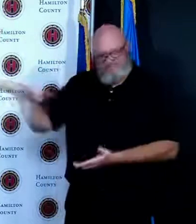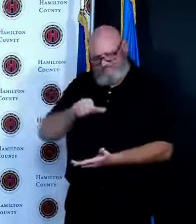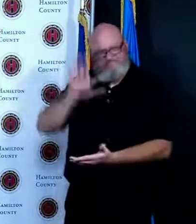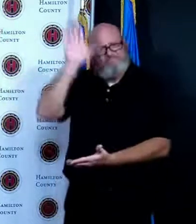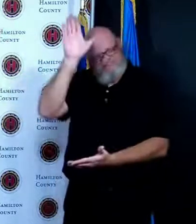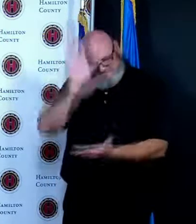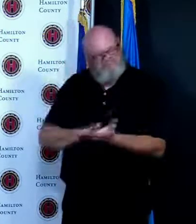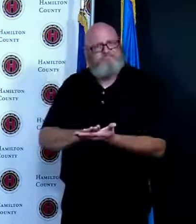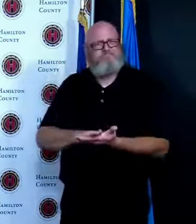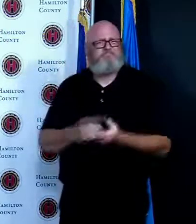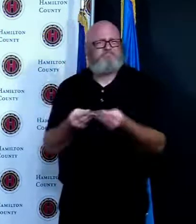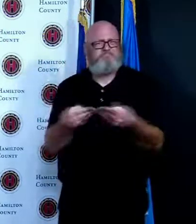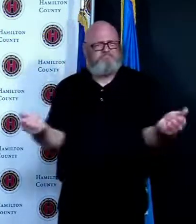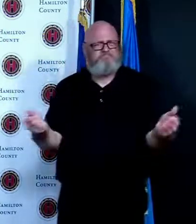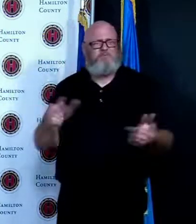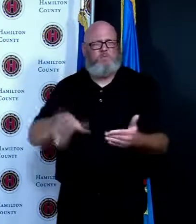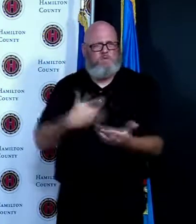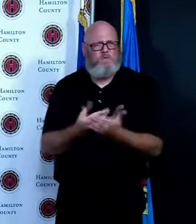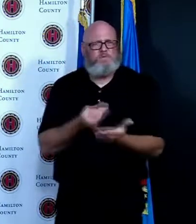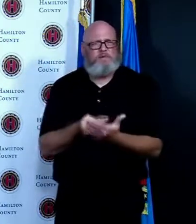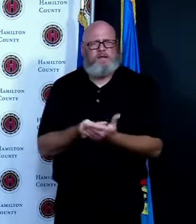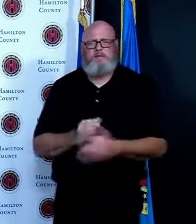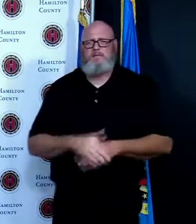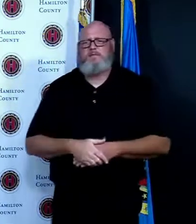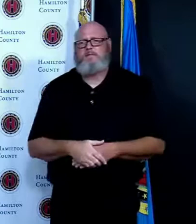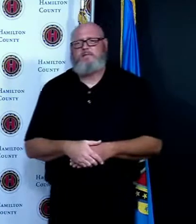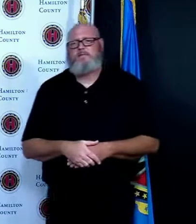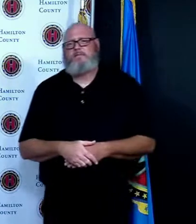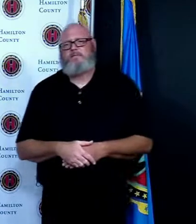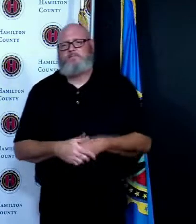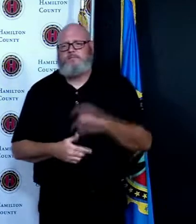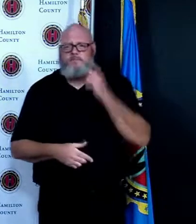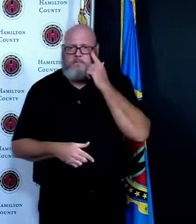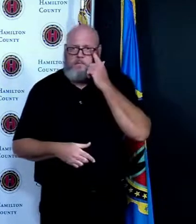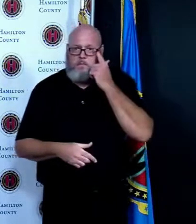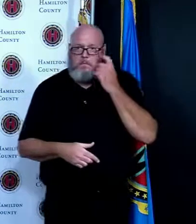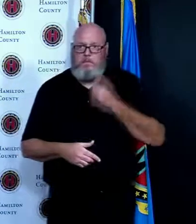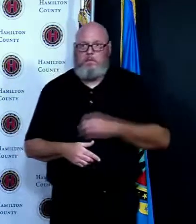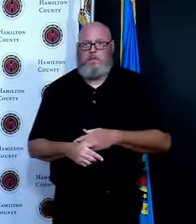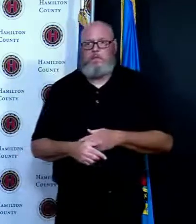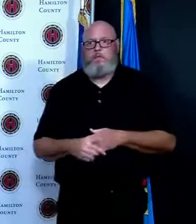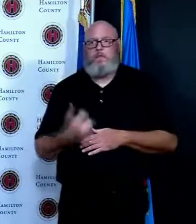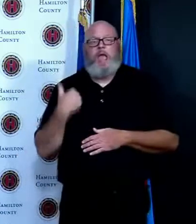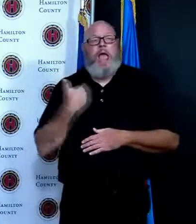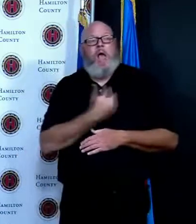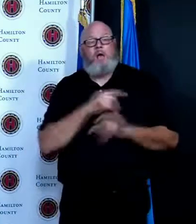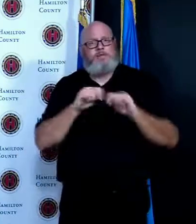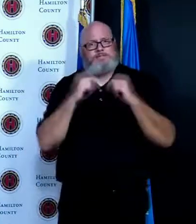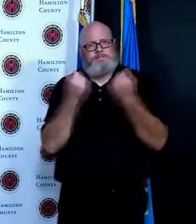as we have heard from community members about needs whether it's related to jobs where an arts